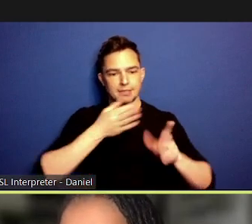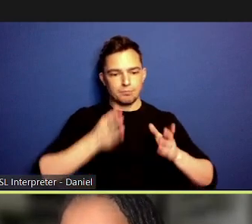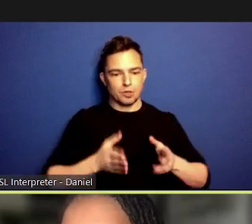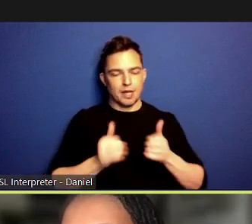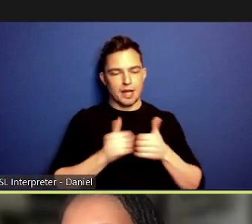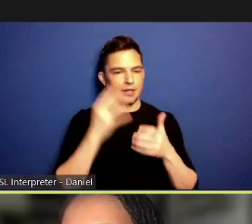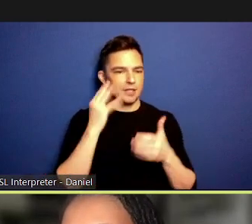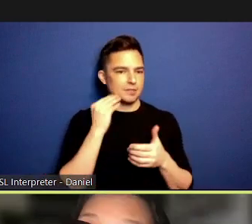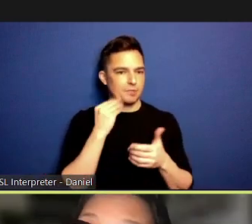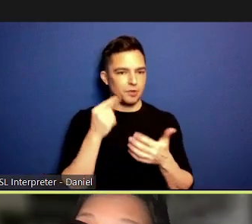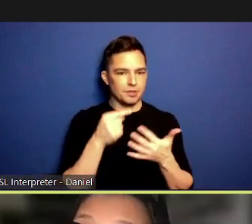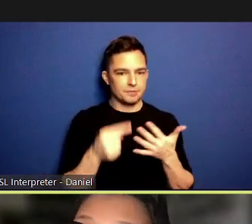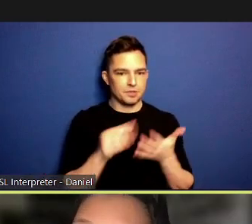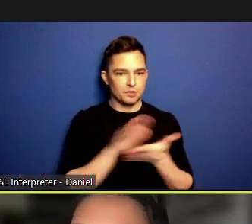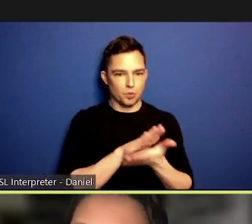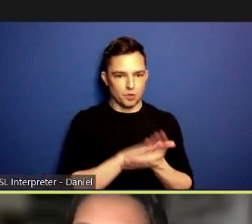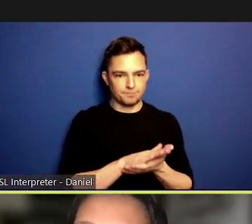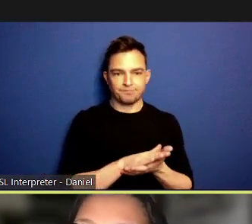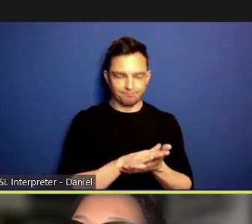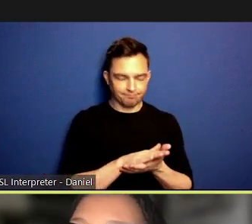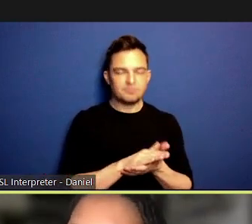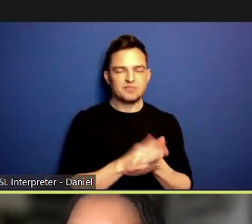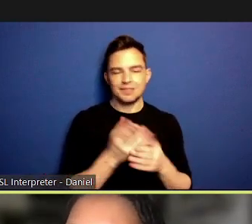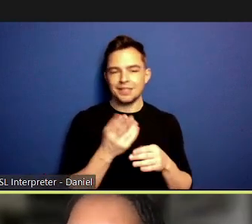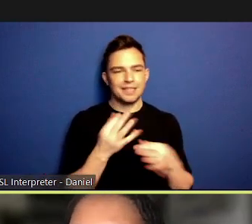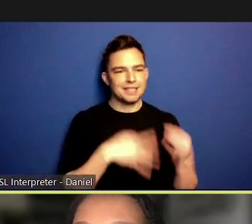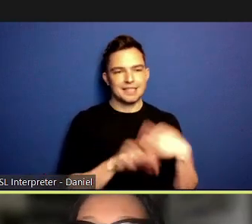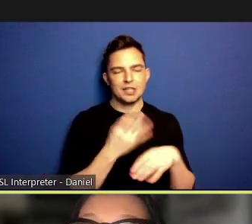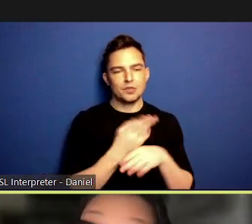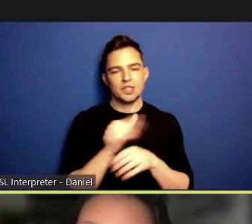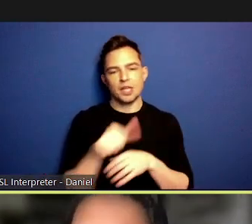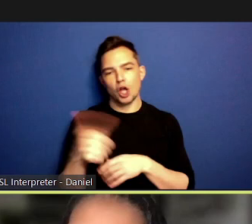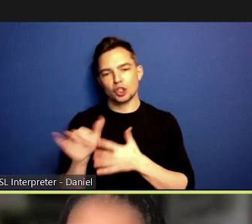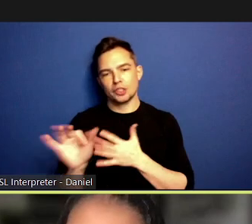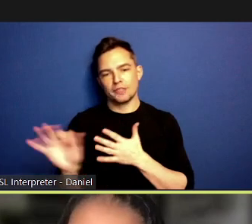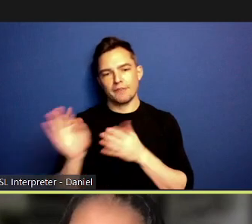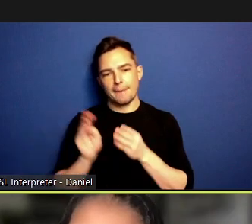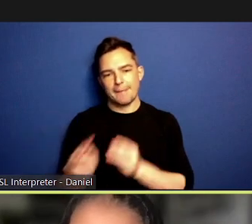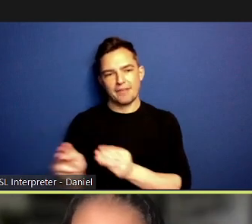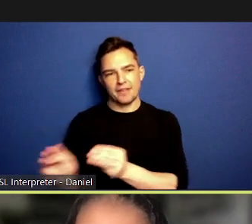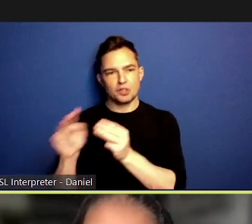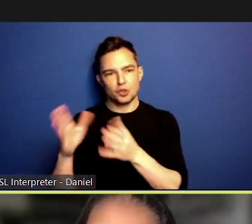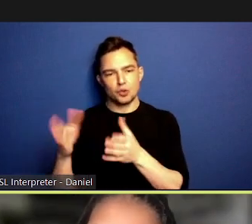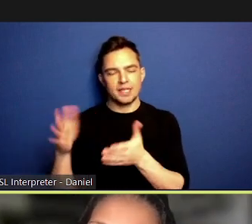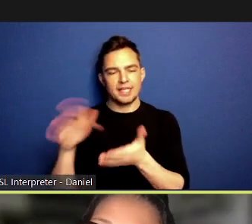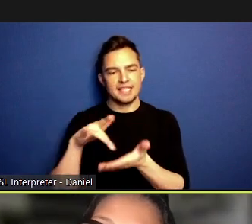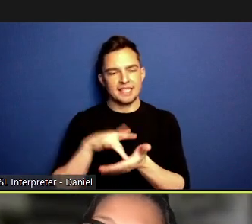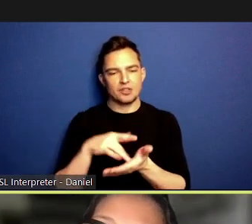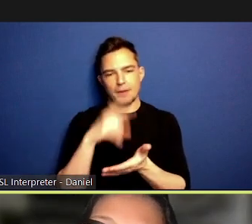I have been using alternative methods to center black students' voices, and I do that through